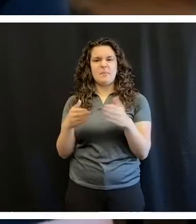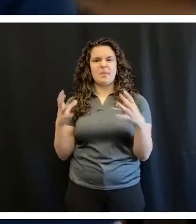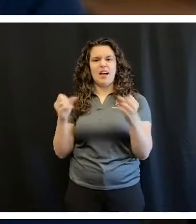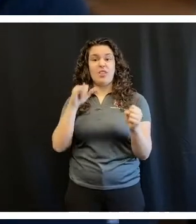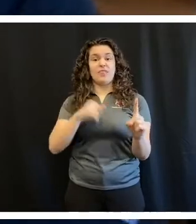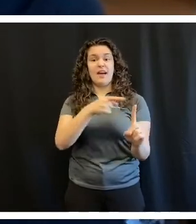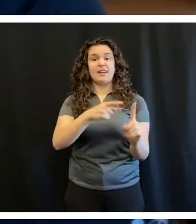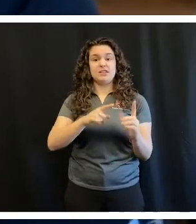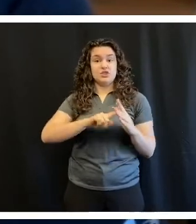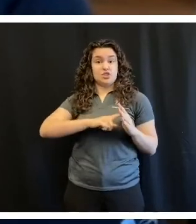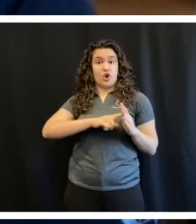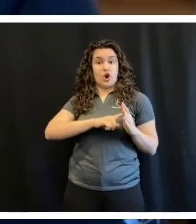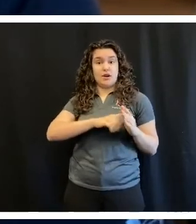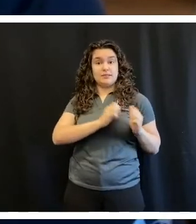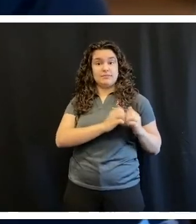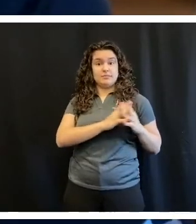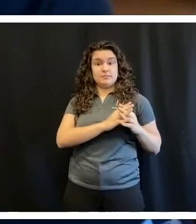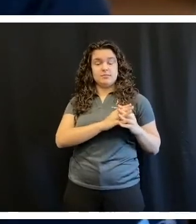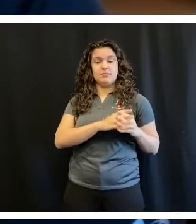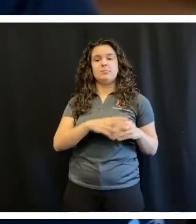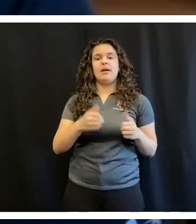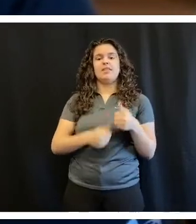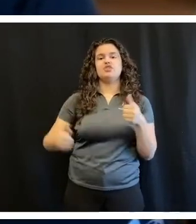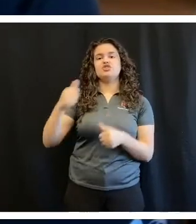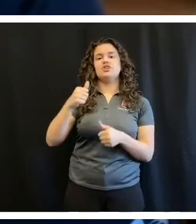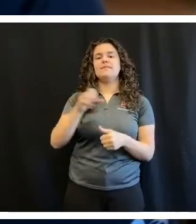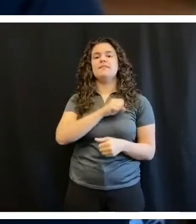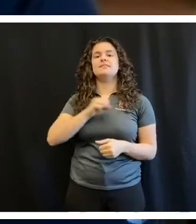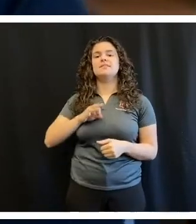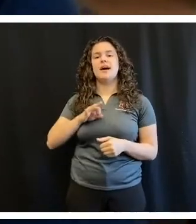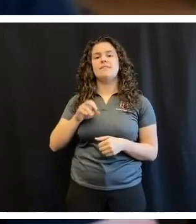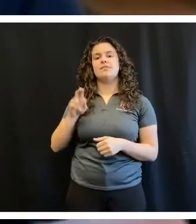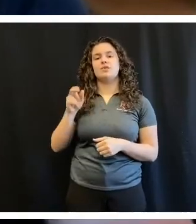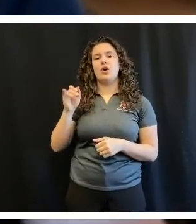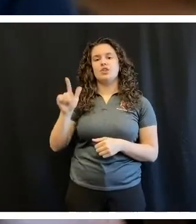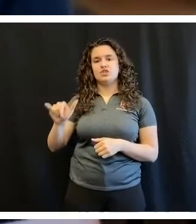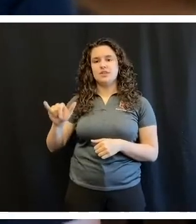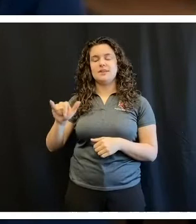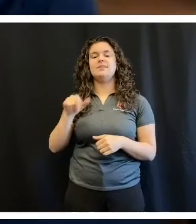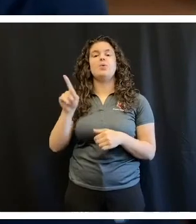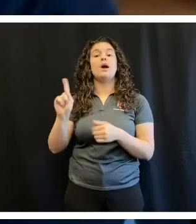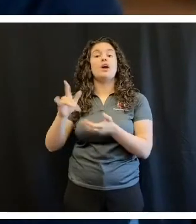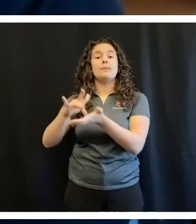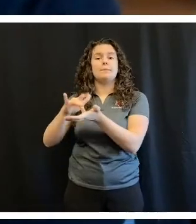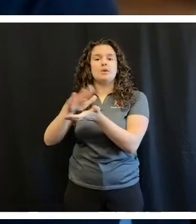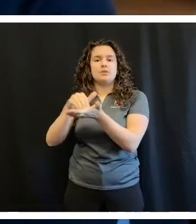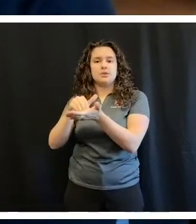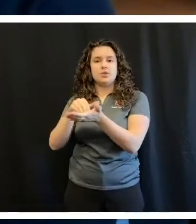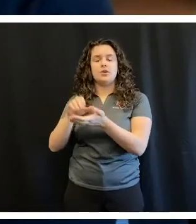by the Chief of Staff of Neurology at Columbia Medical Center, Olajide Williams,